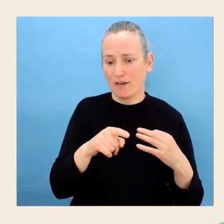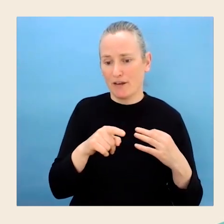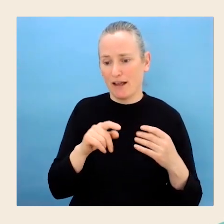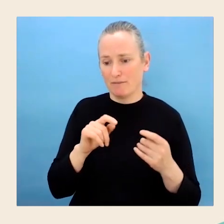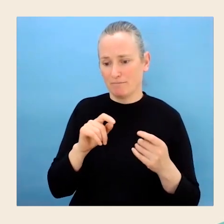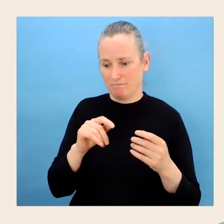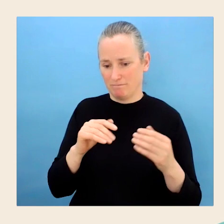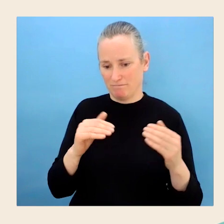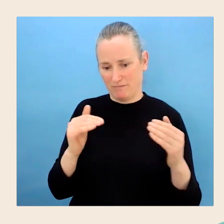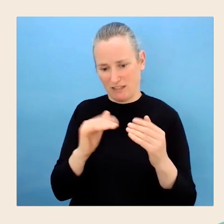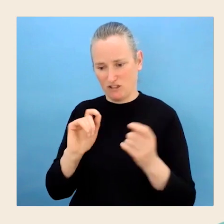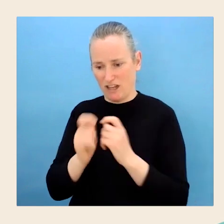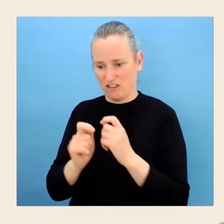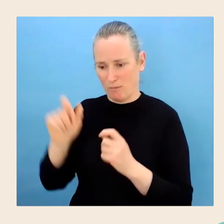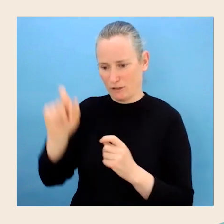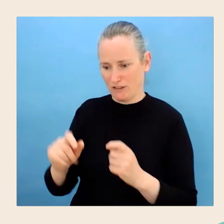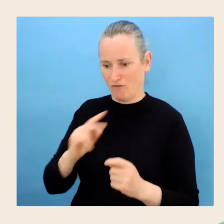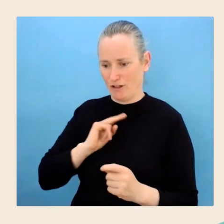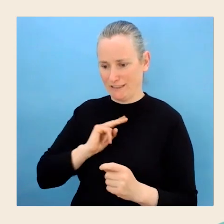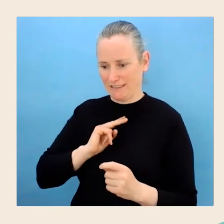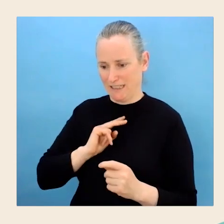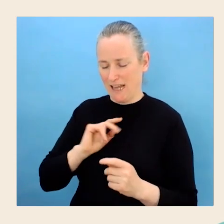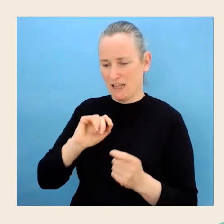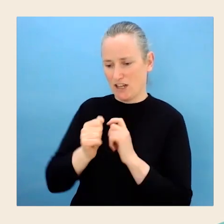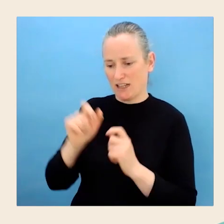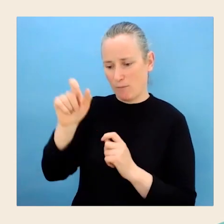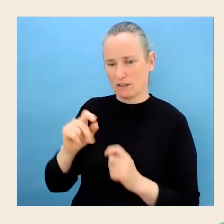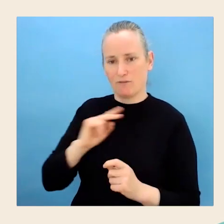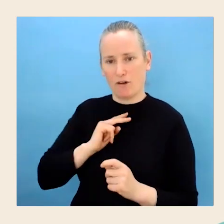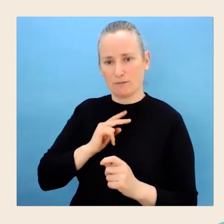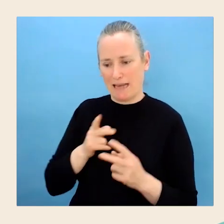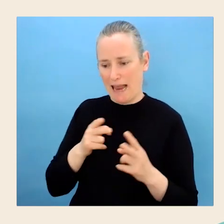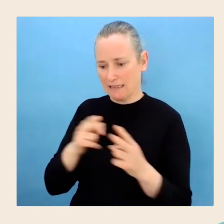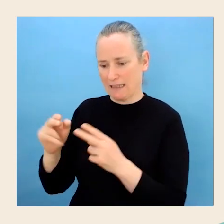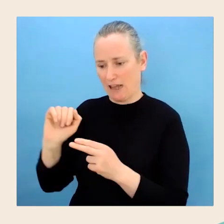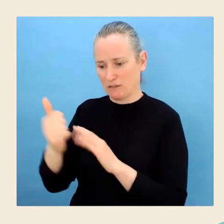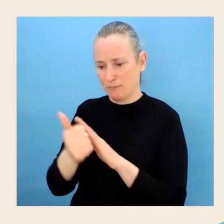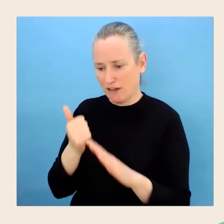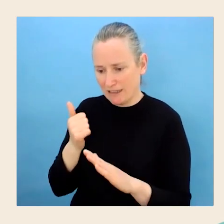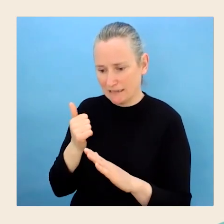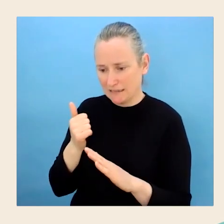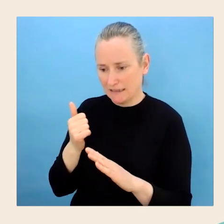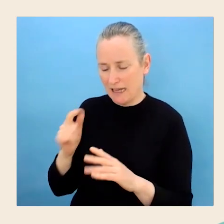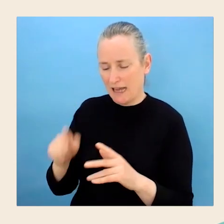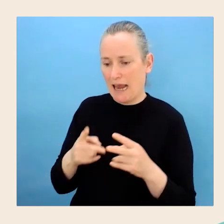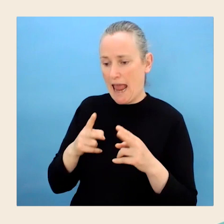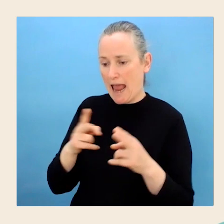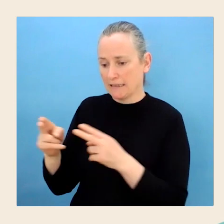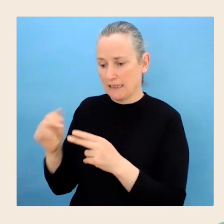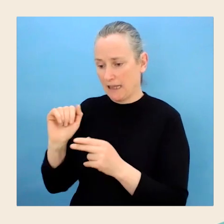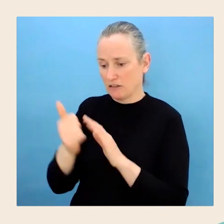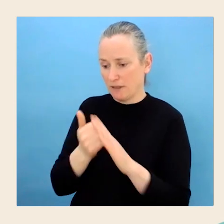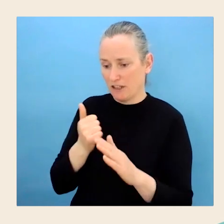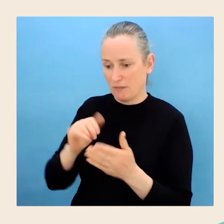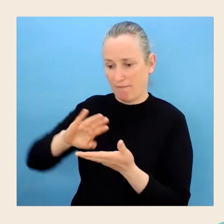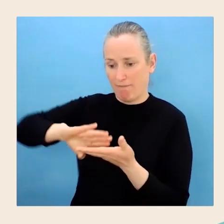then you begin to edit their experience. And then when you begin to edit their experience, you can edit out their experience or you can decide what's palatable and what's not